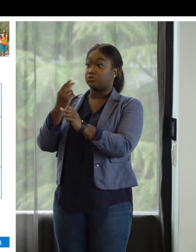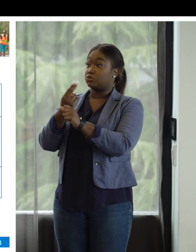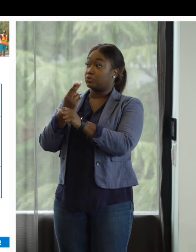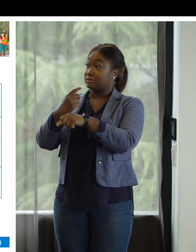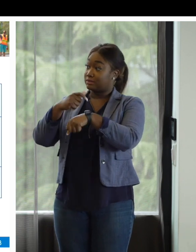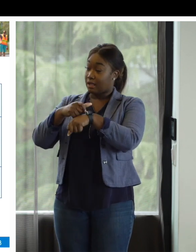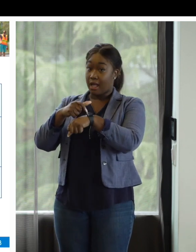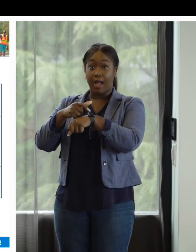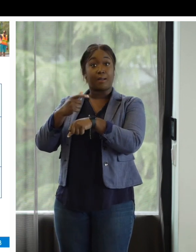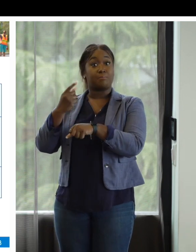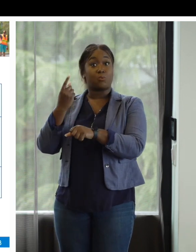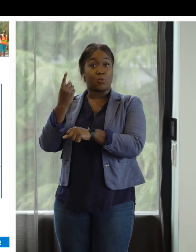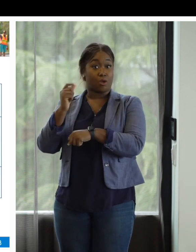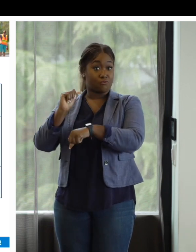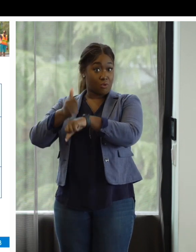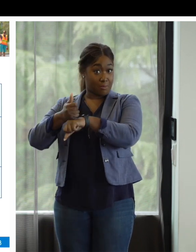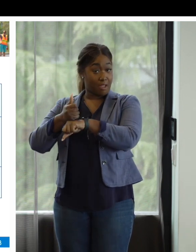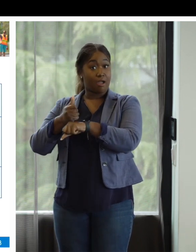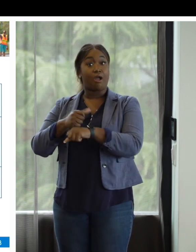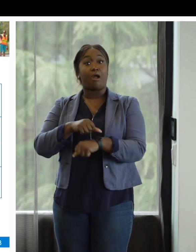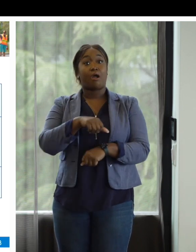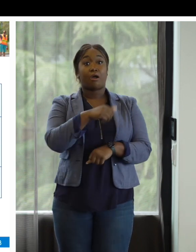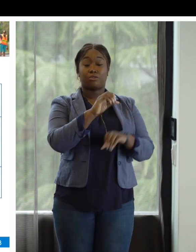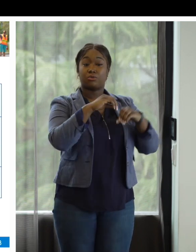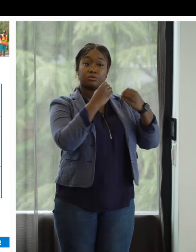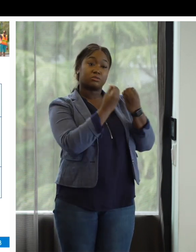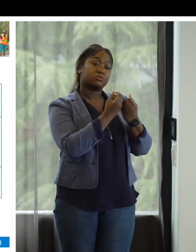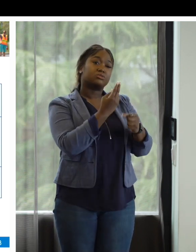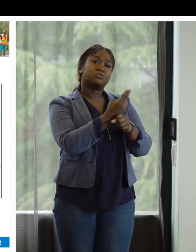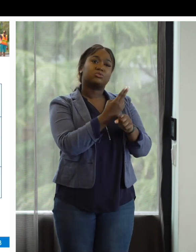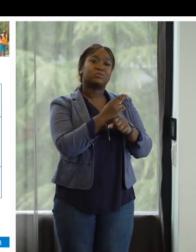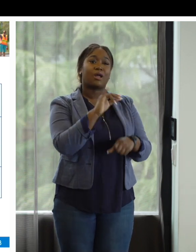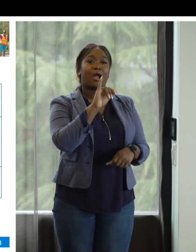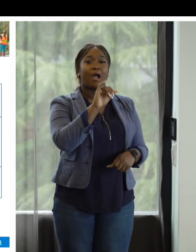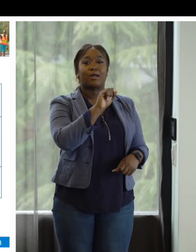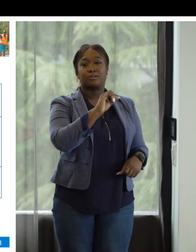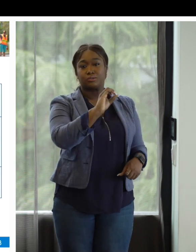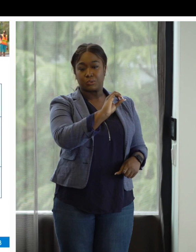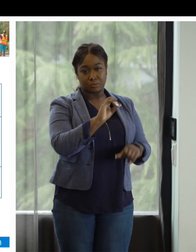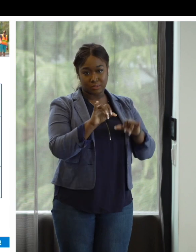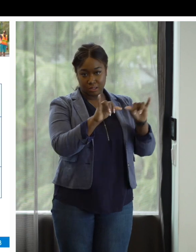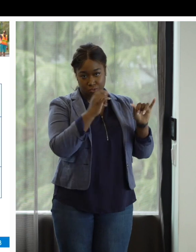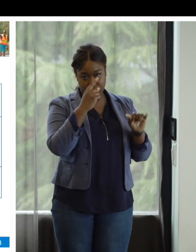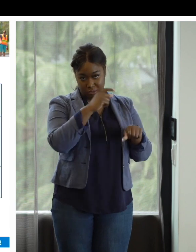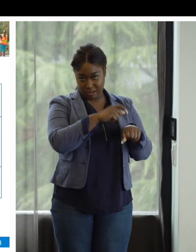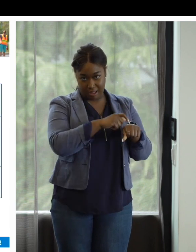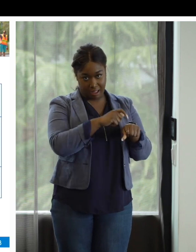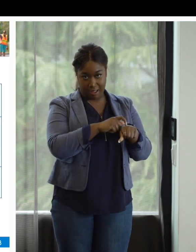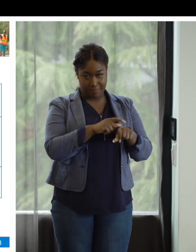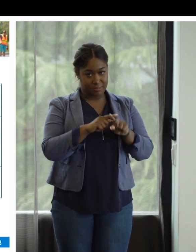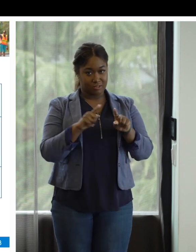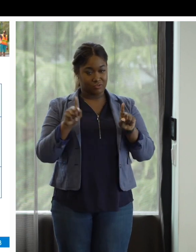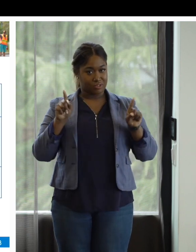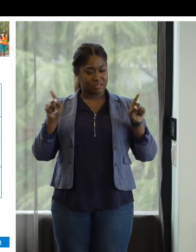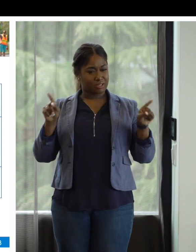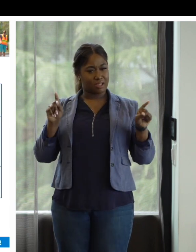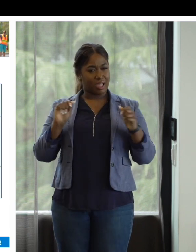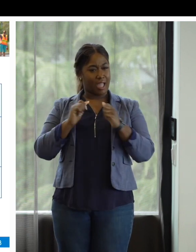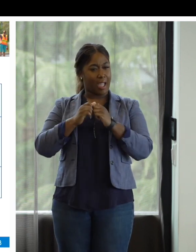format and another organization uses I S O standard for time, how do you map those two different